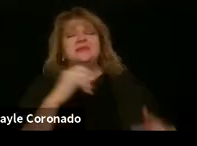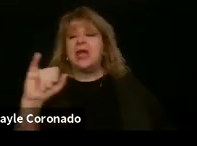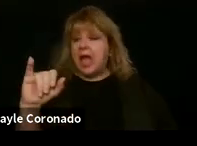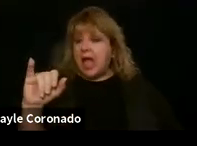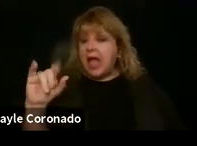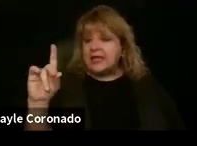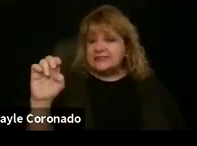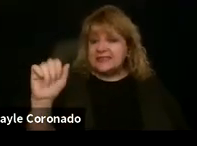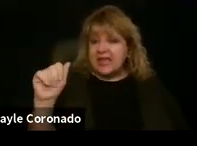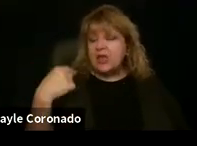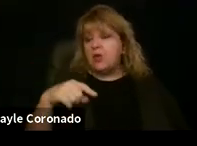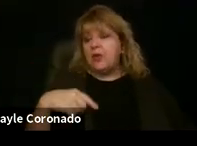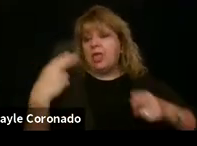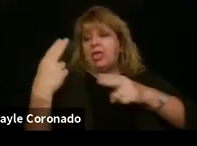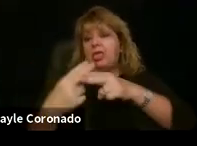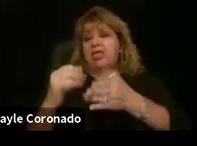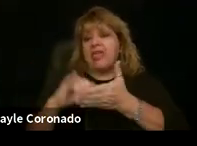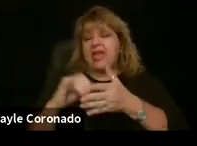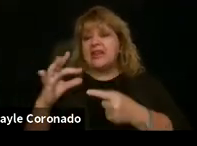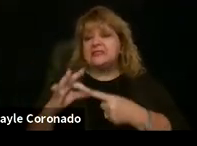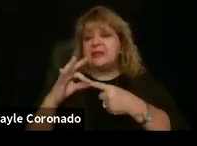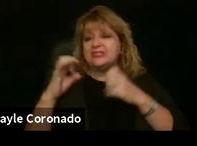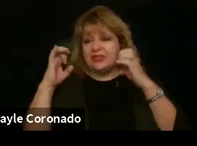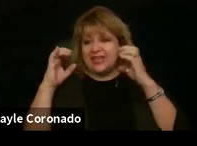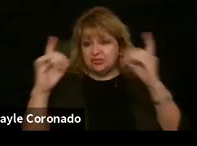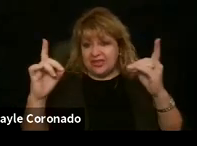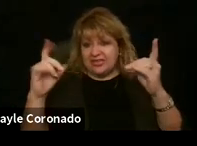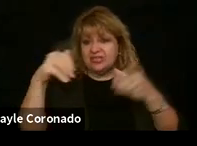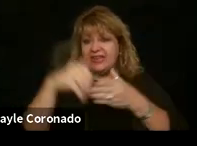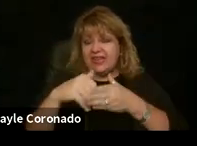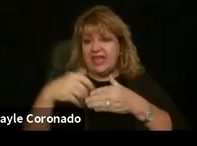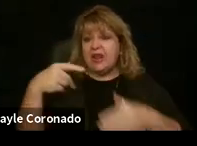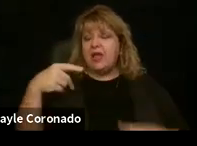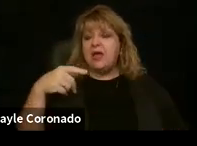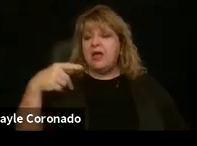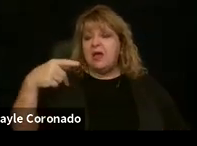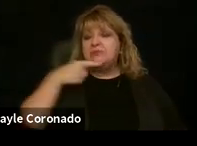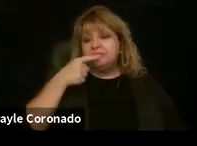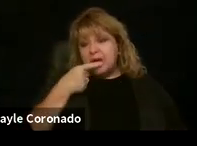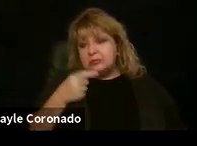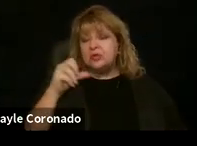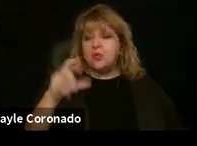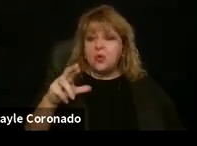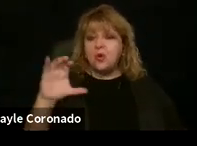lot of us refer to as special education in public or charter schools. Okay.